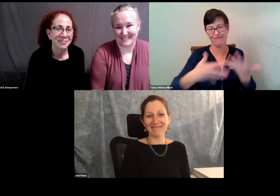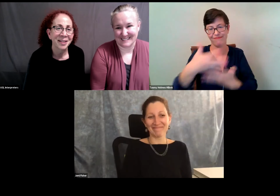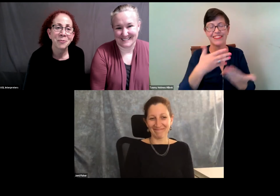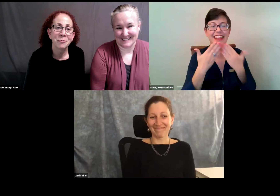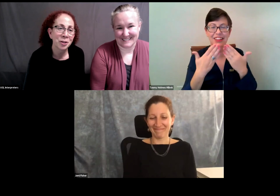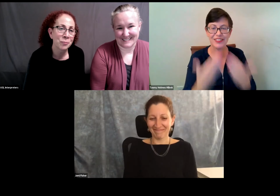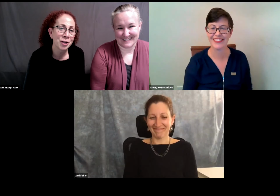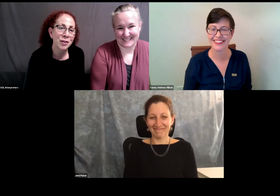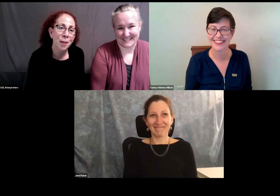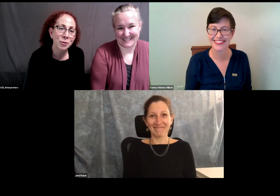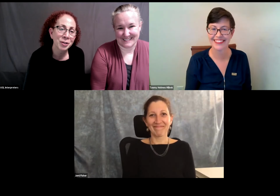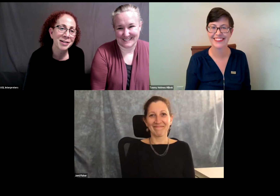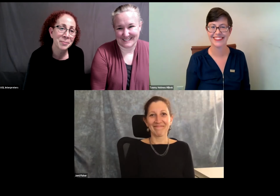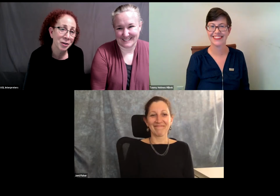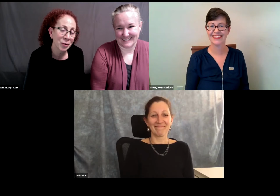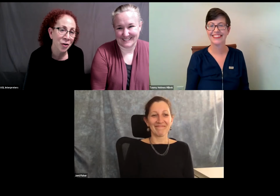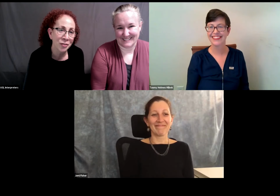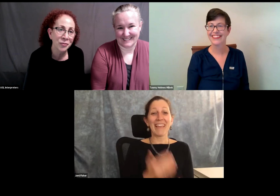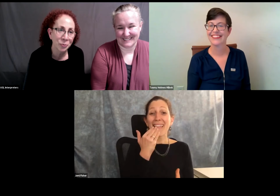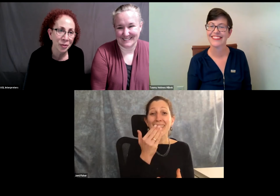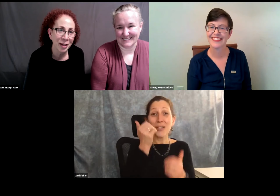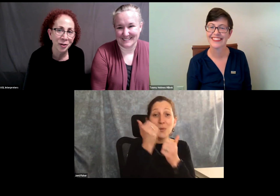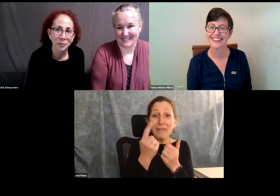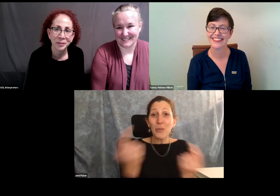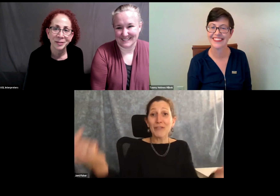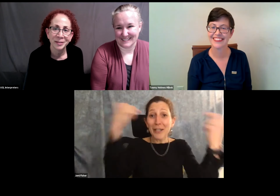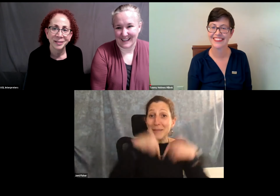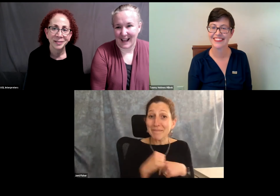I really appreciate the opportunity to be here with all of you, thank you and thank